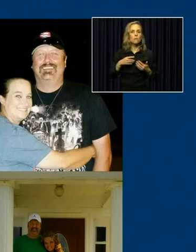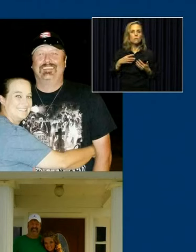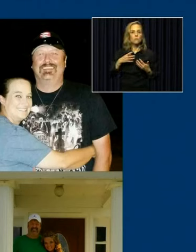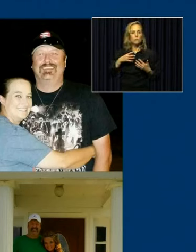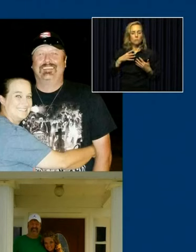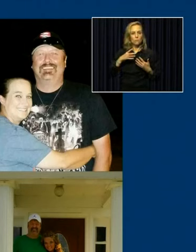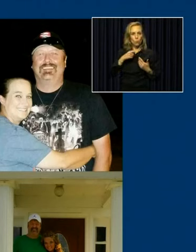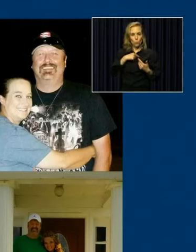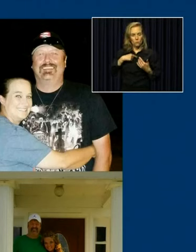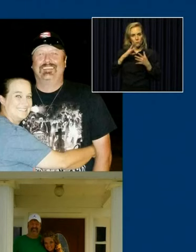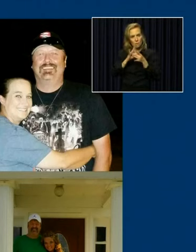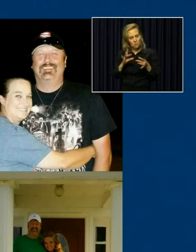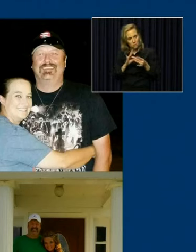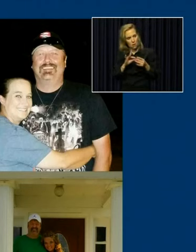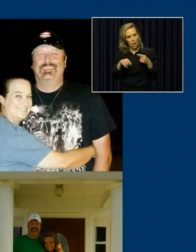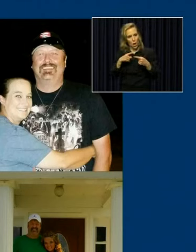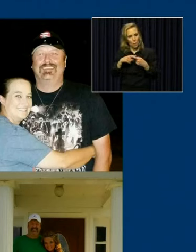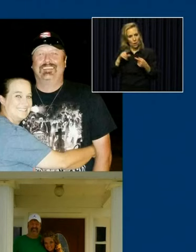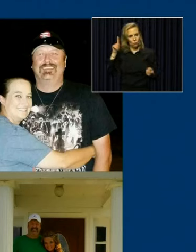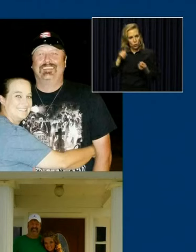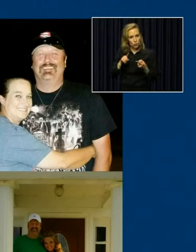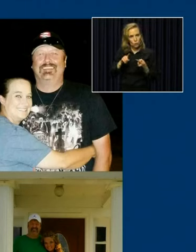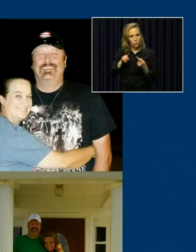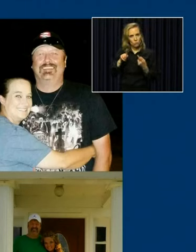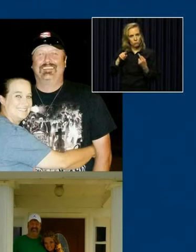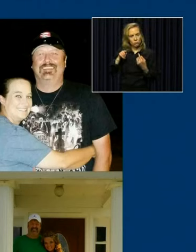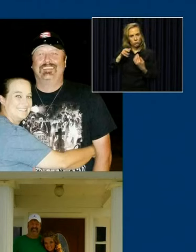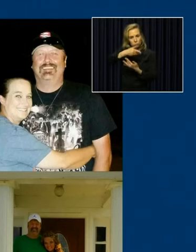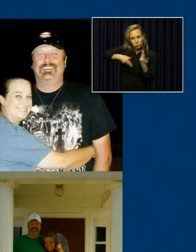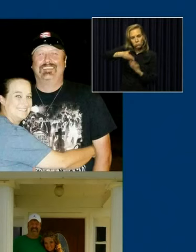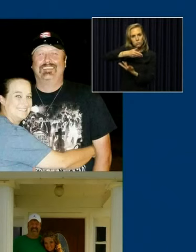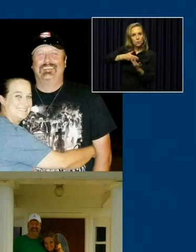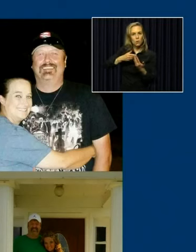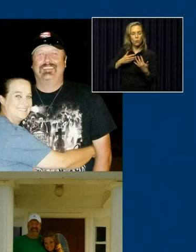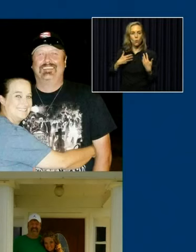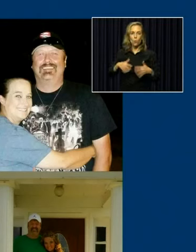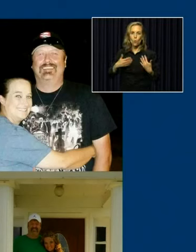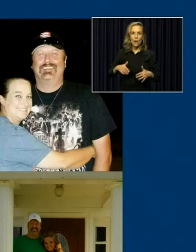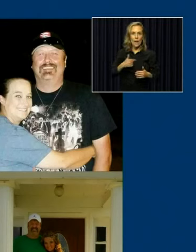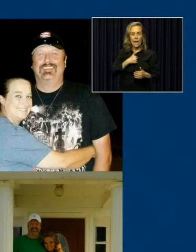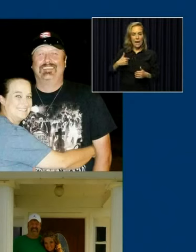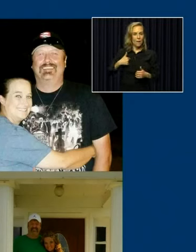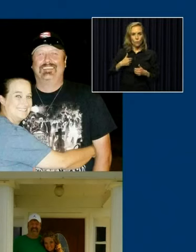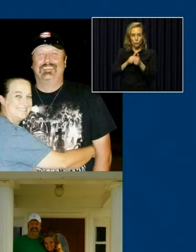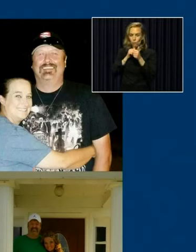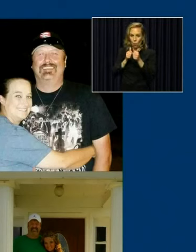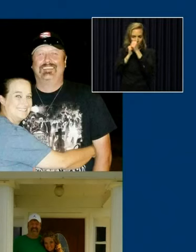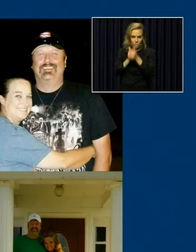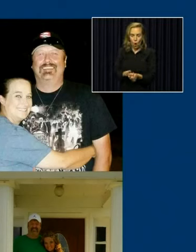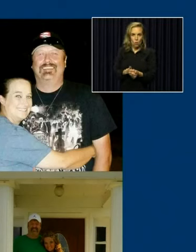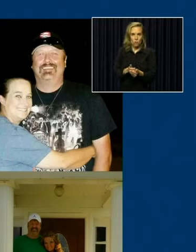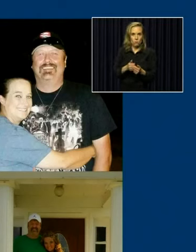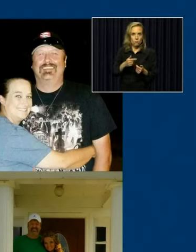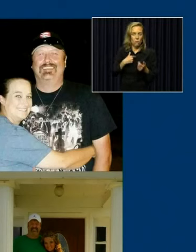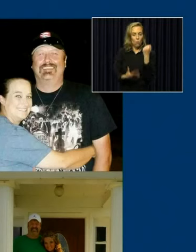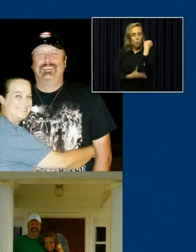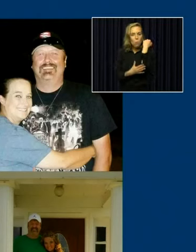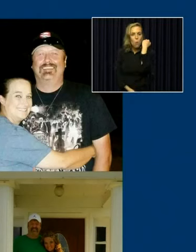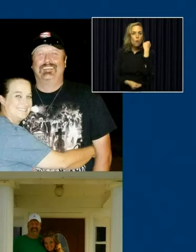INDIVIDUALS THAT ARE STILL HERE FOR THEIR FAMILIES AND FOR THEIR FRIENDS IF EACH AND EVERY ONE OF